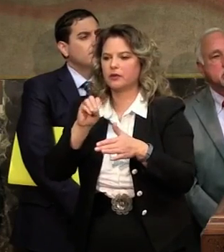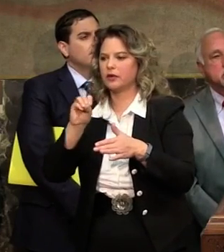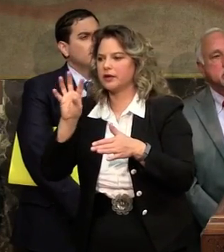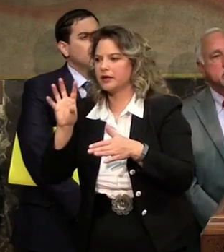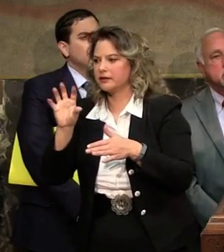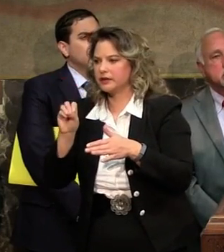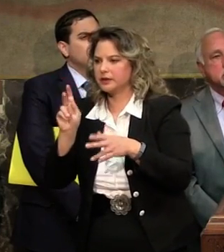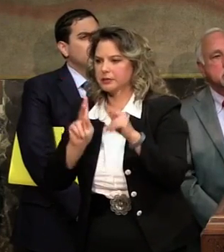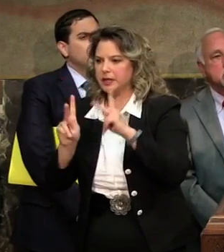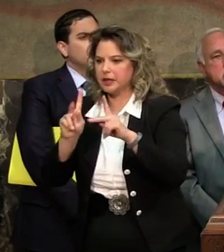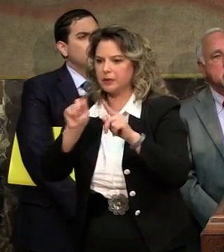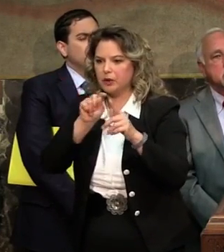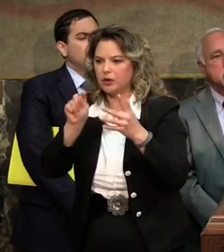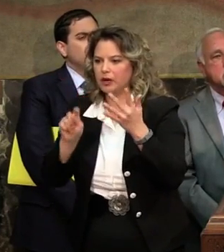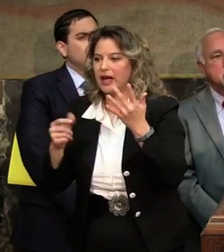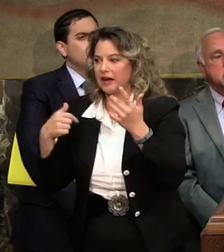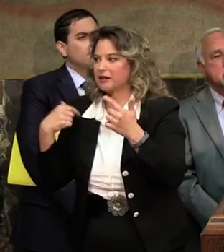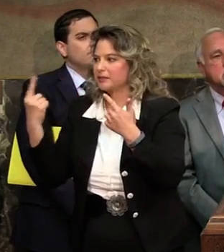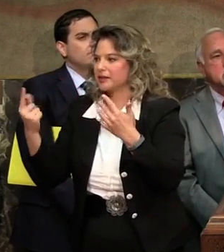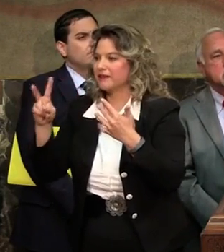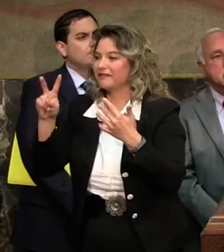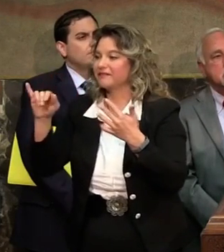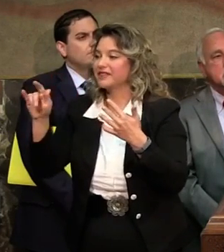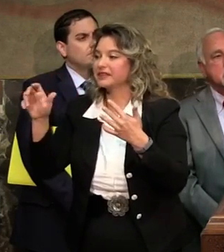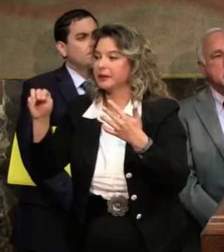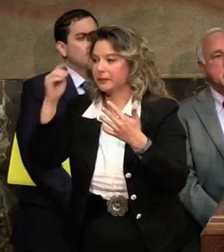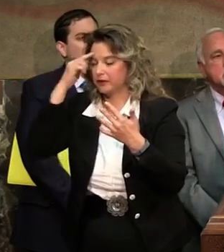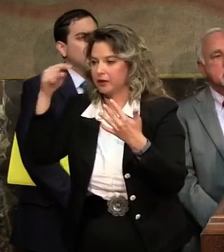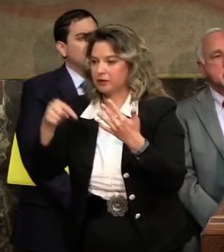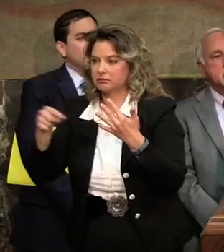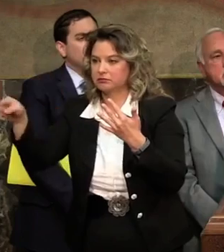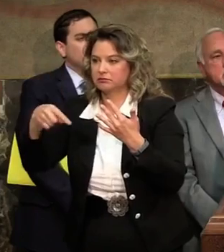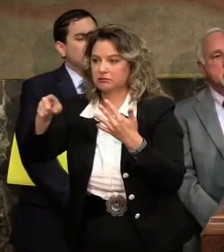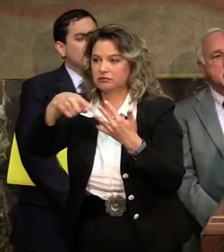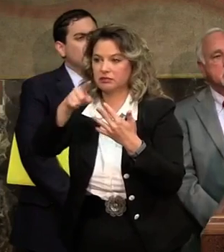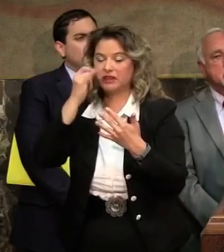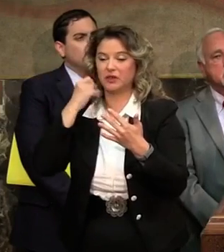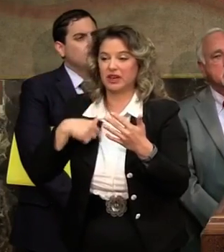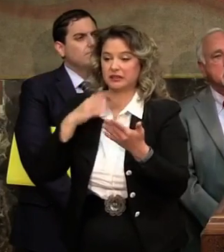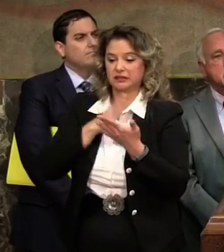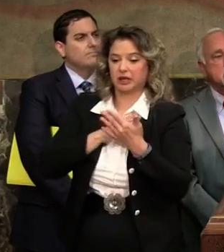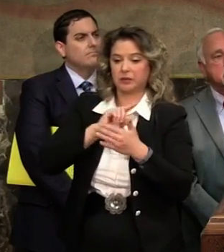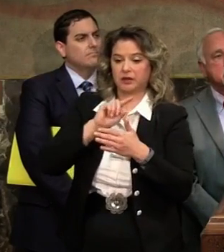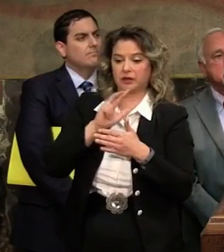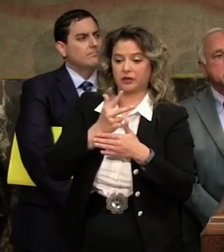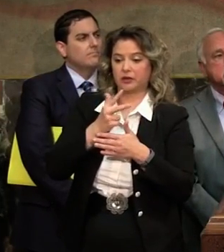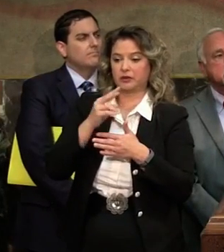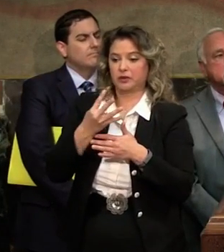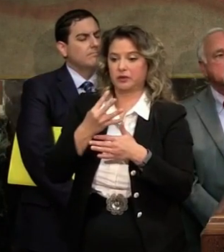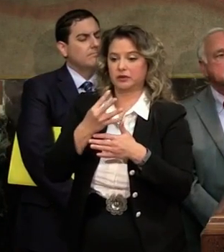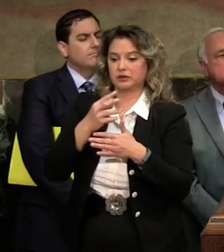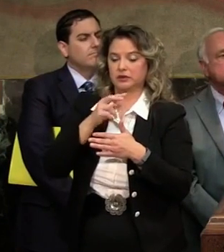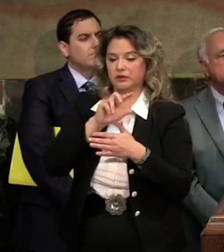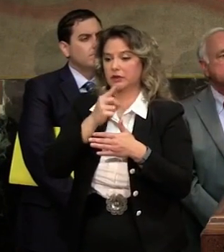been victimized but if we can stop it after the second or third arrest we're going to reduce crime in greater